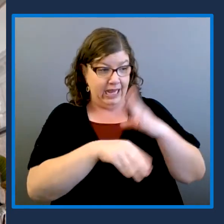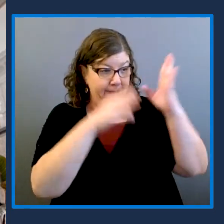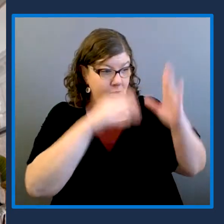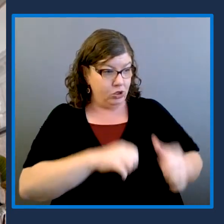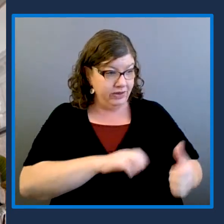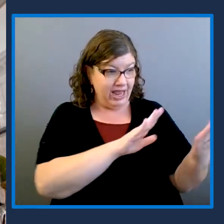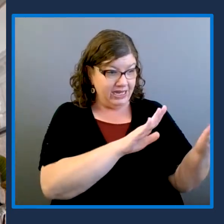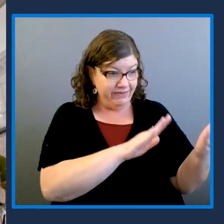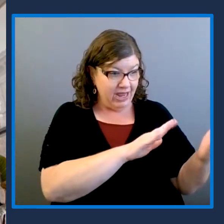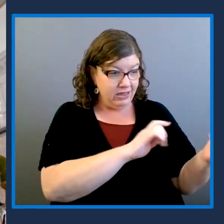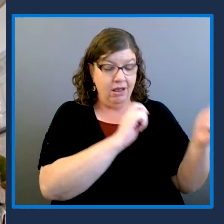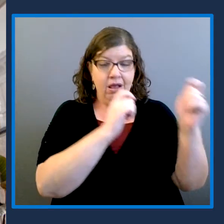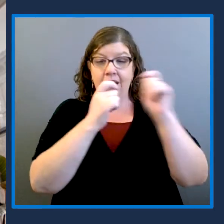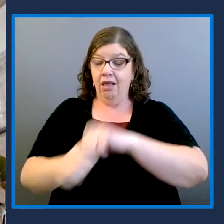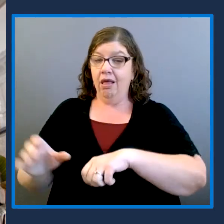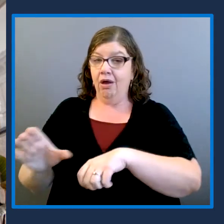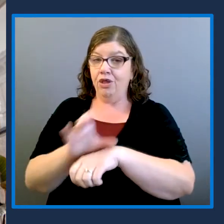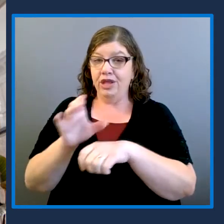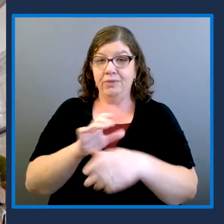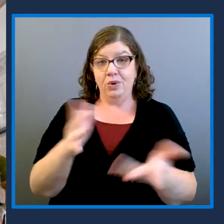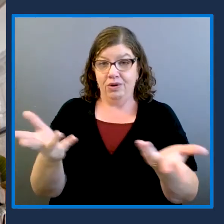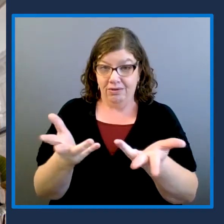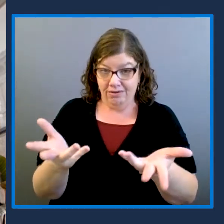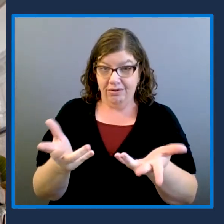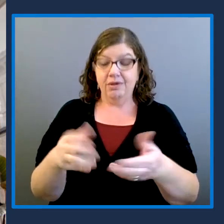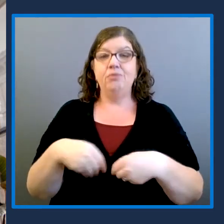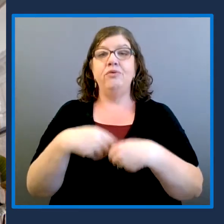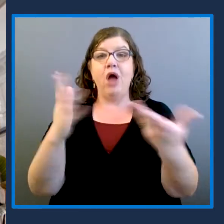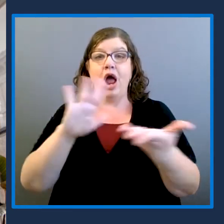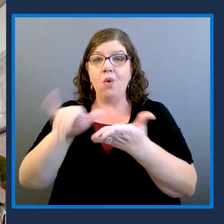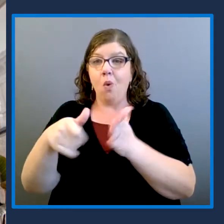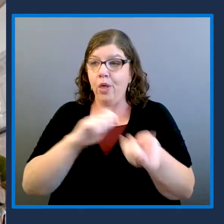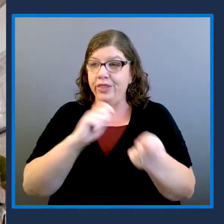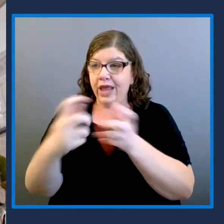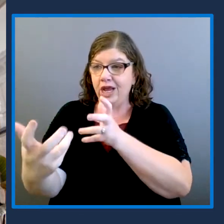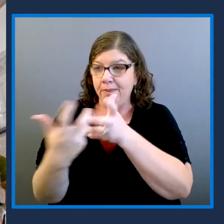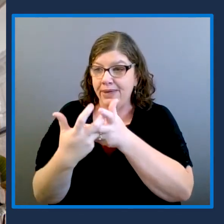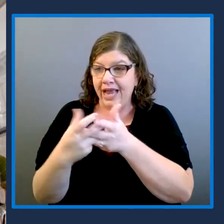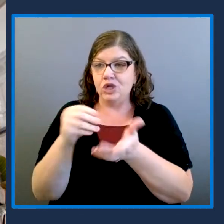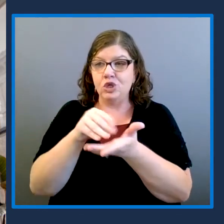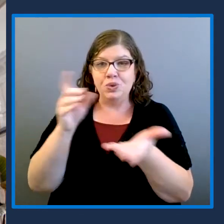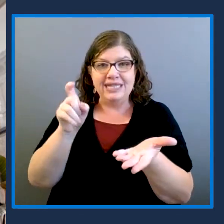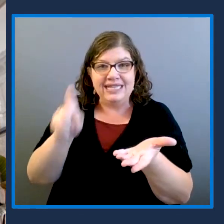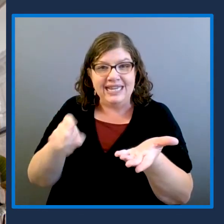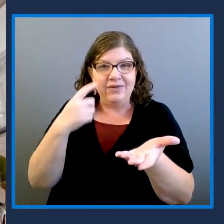doing face-to-face digital and also be able to to provide all the accommodations that students